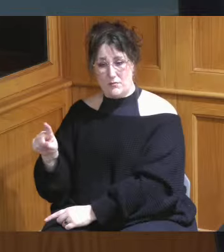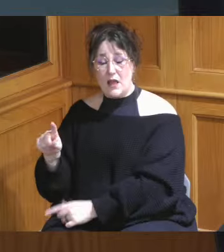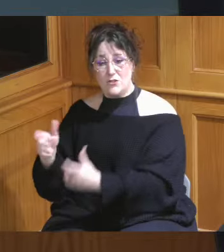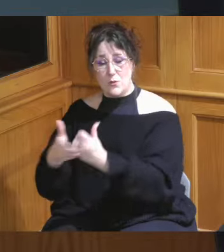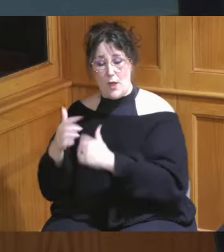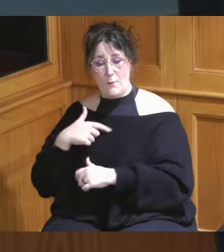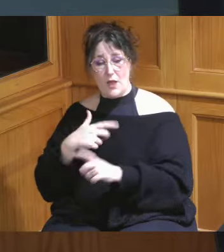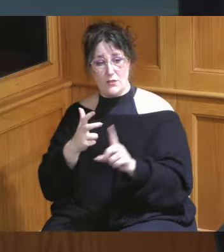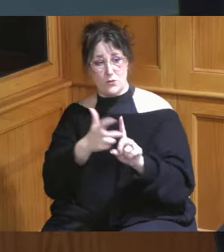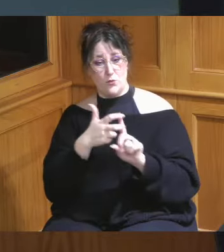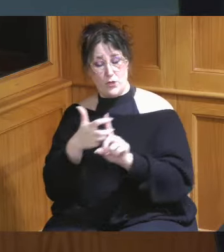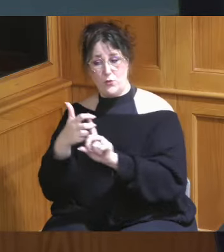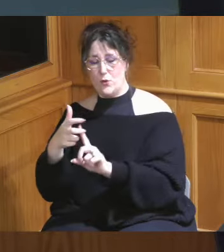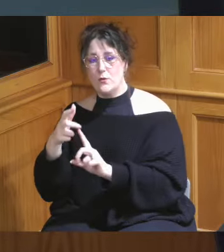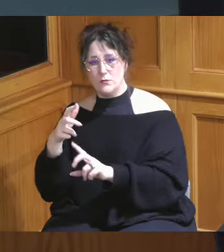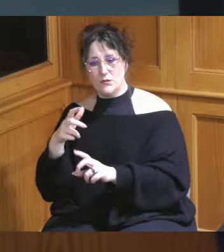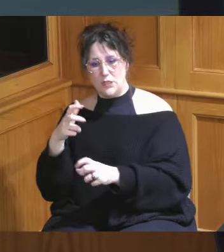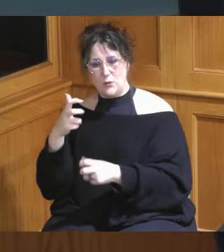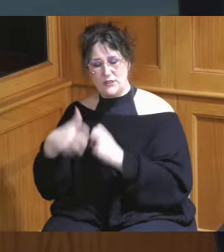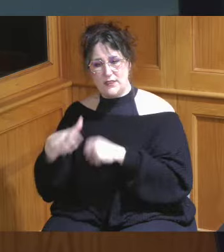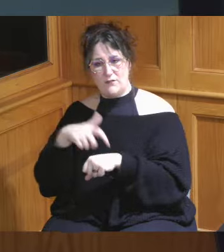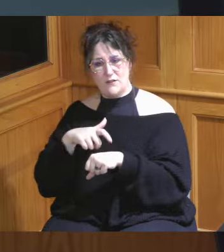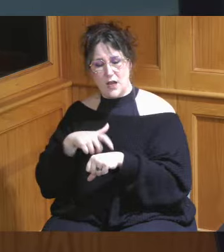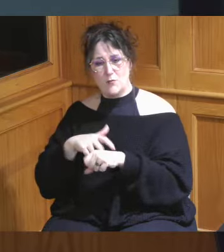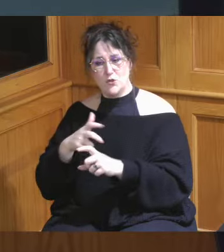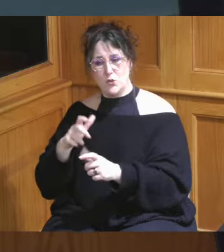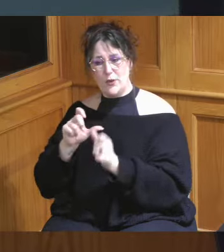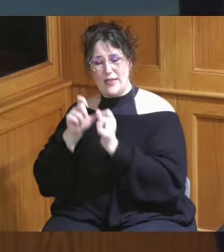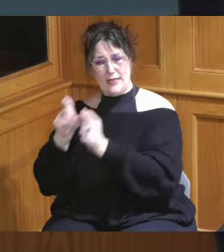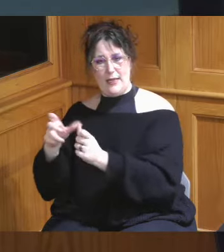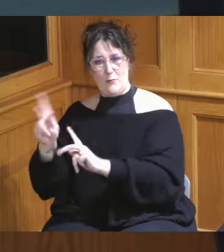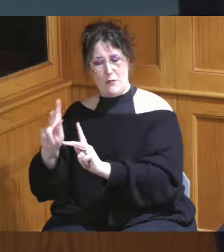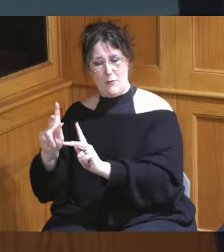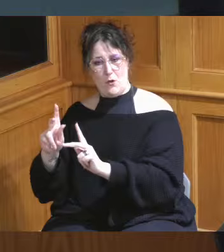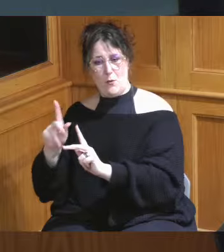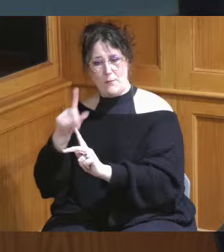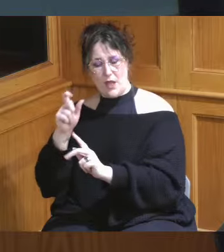we really have had a difficult time keeping people in some ways because of the environment in which